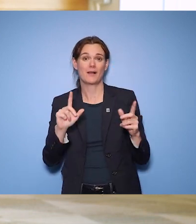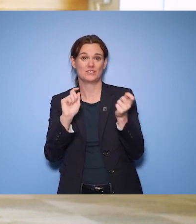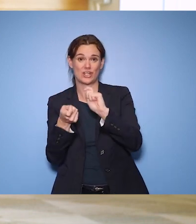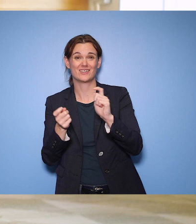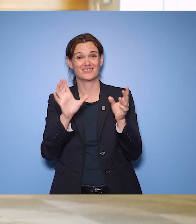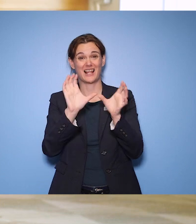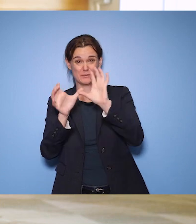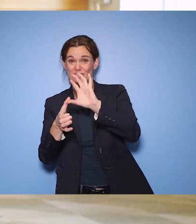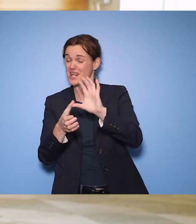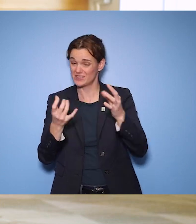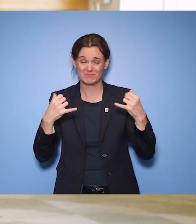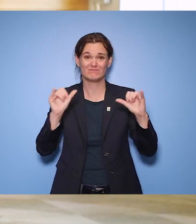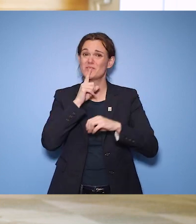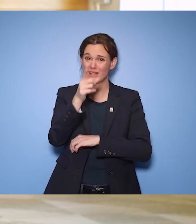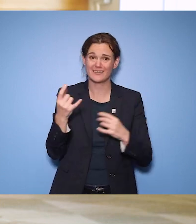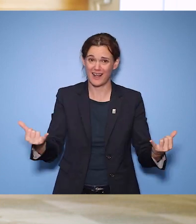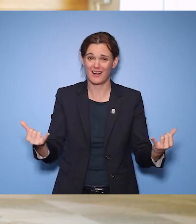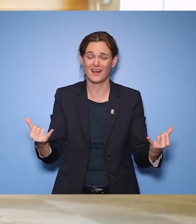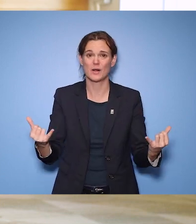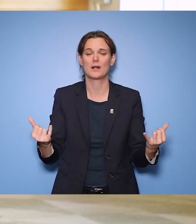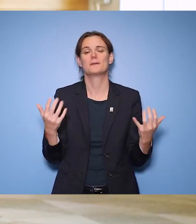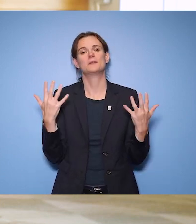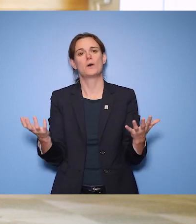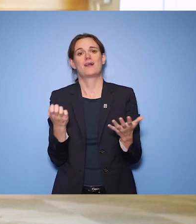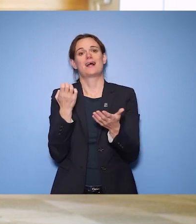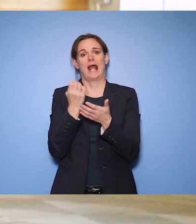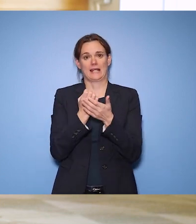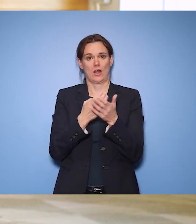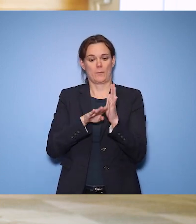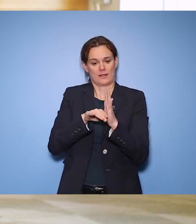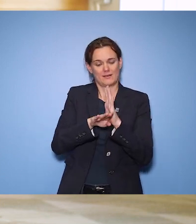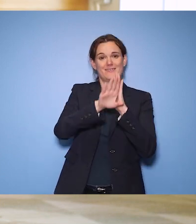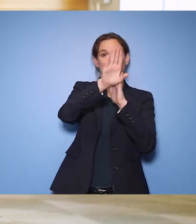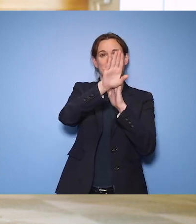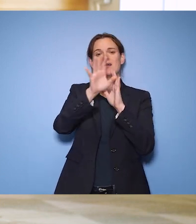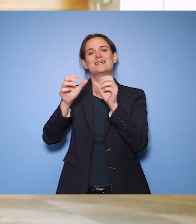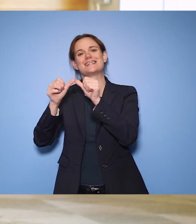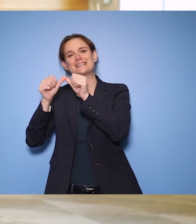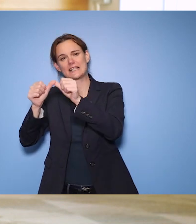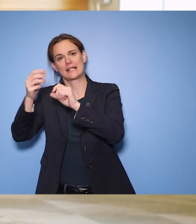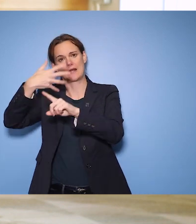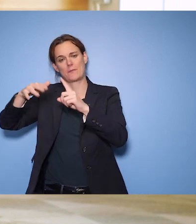we must make sure our economic recovery is intertwined with sustainable development. Equity